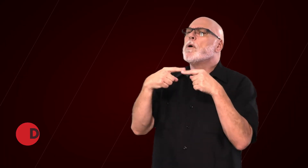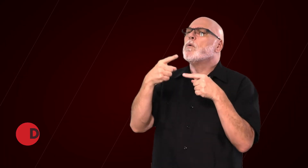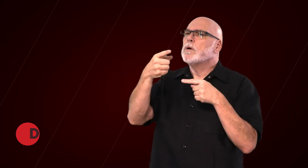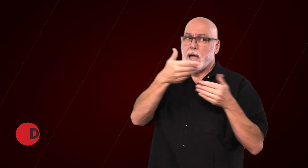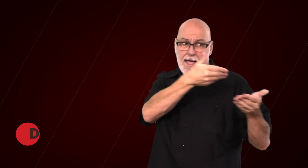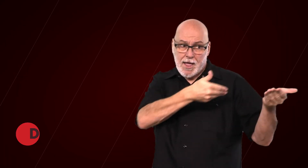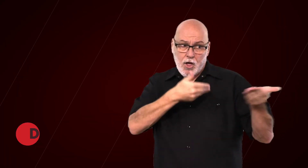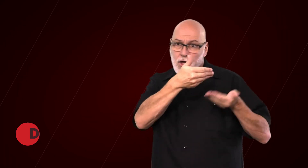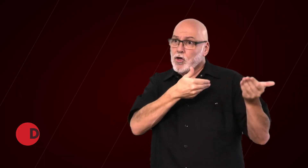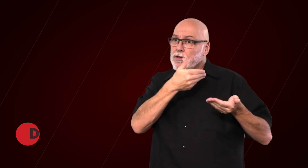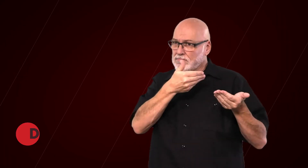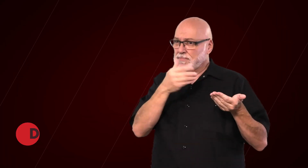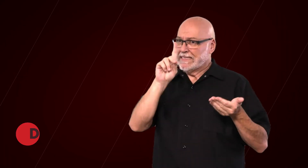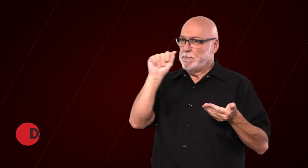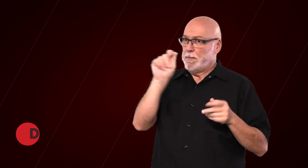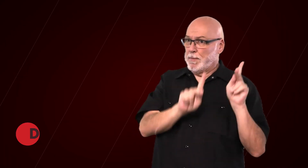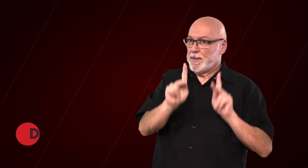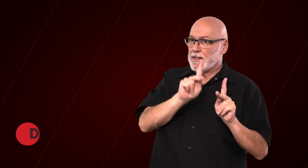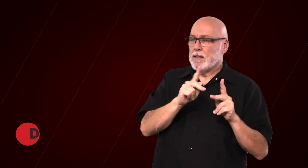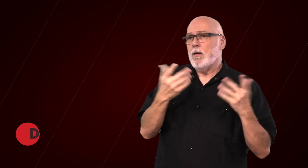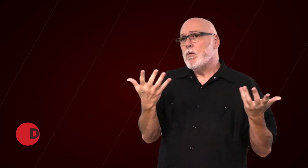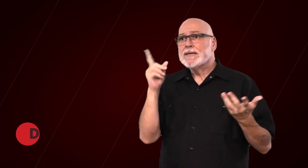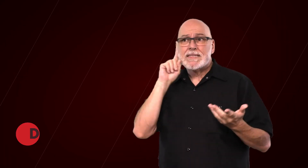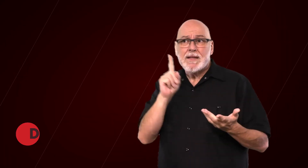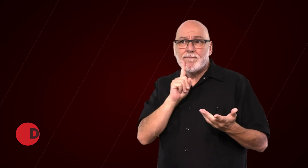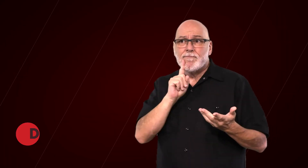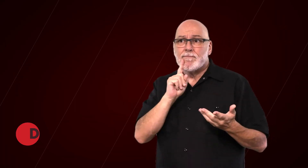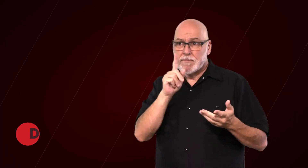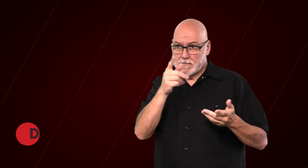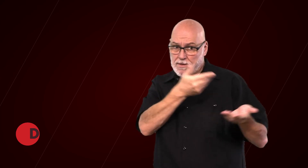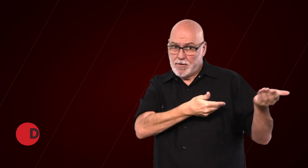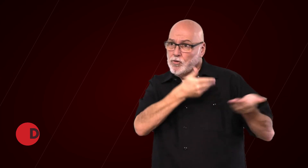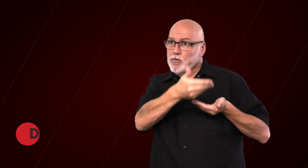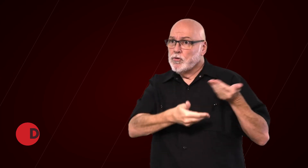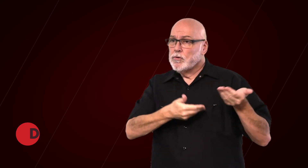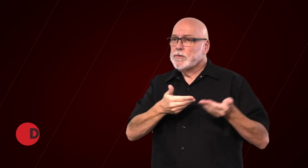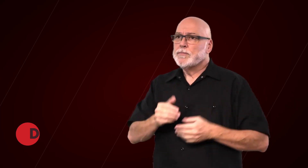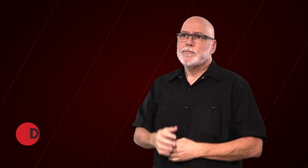[Anselmo]: What about hiring disabled or Deaf people?